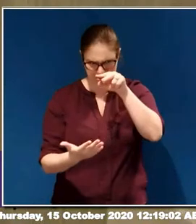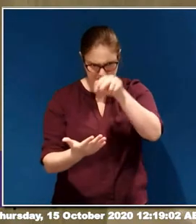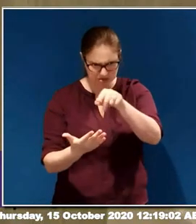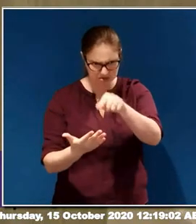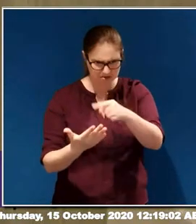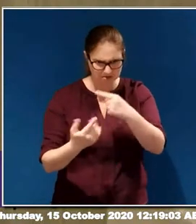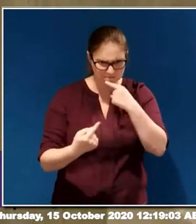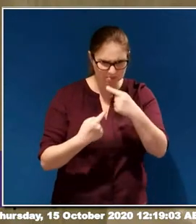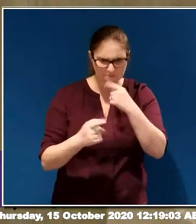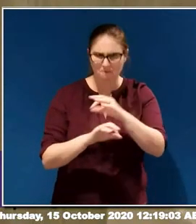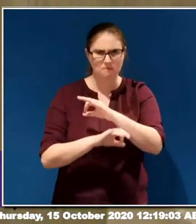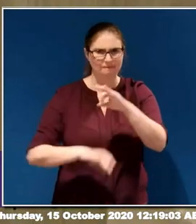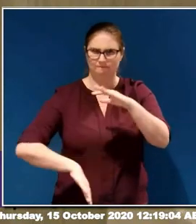Not infrequently?